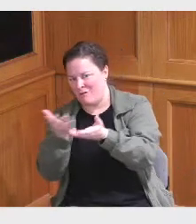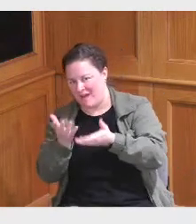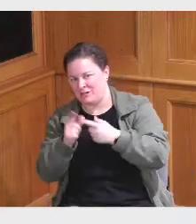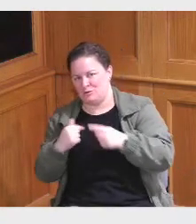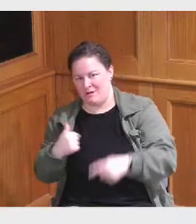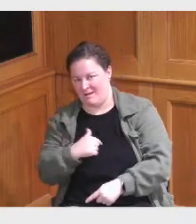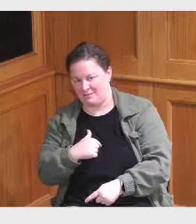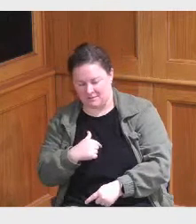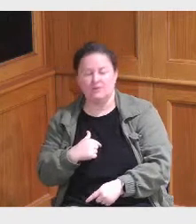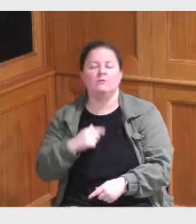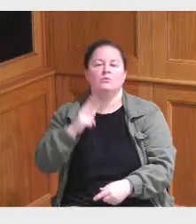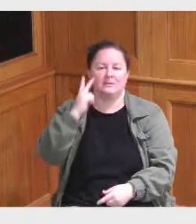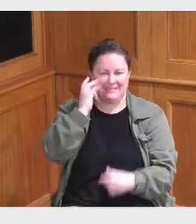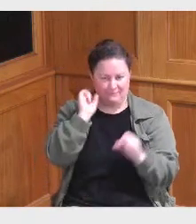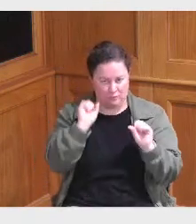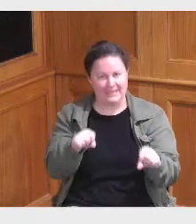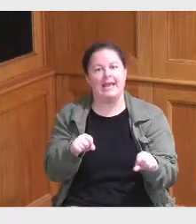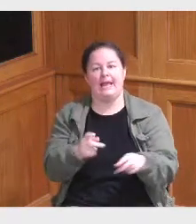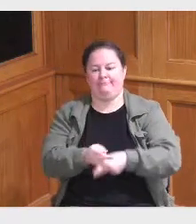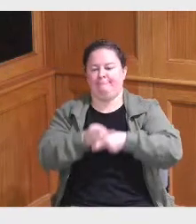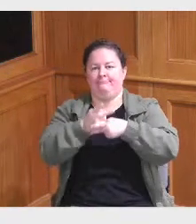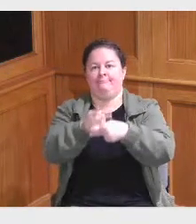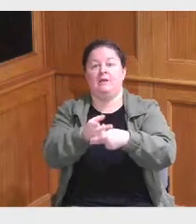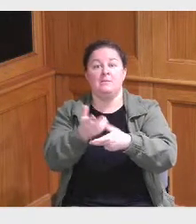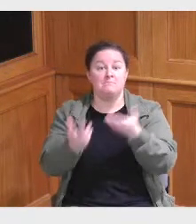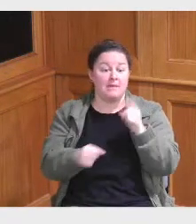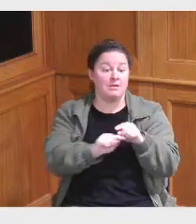something that we think that might be an Avengers other individuals will add it to the calendar